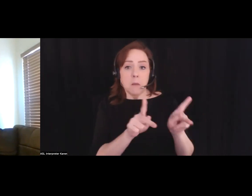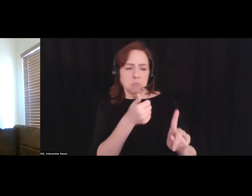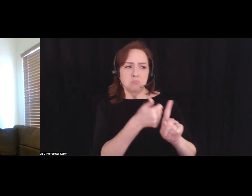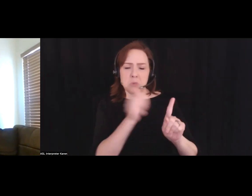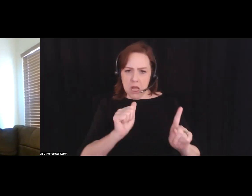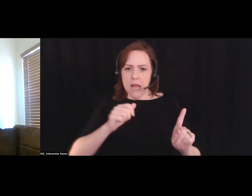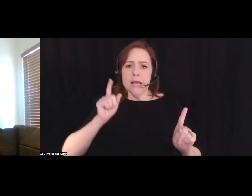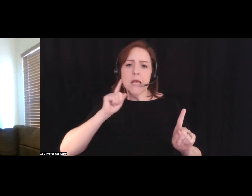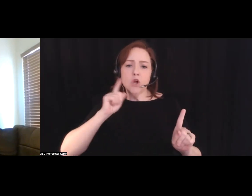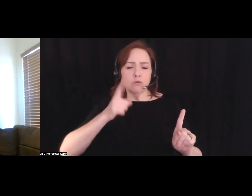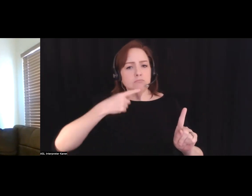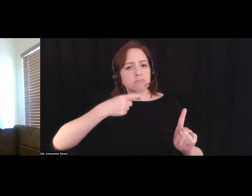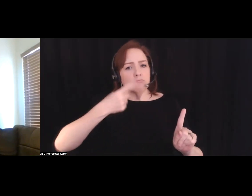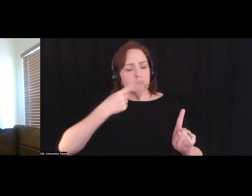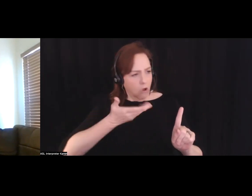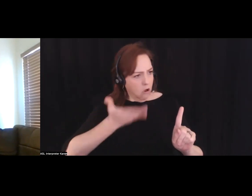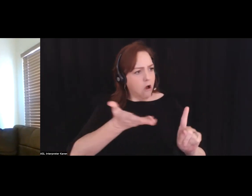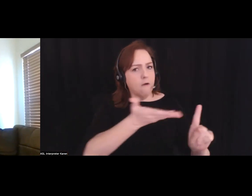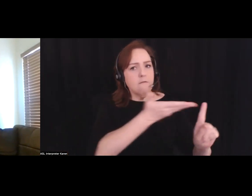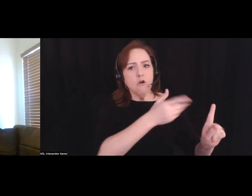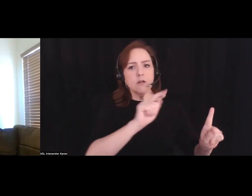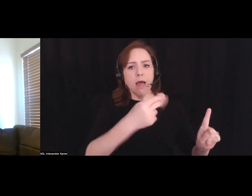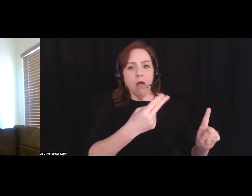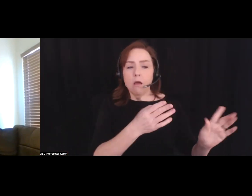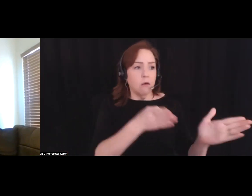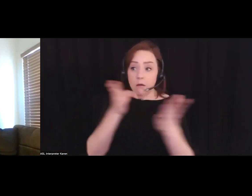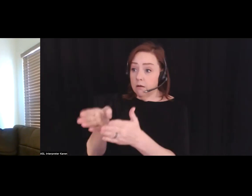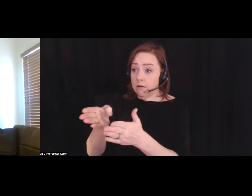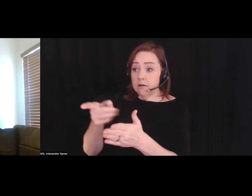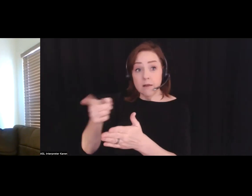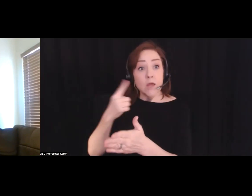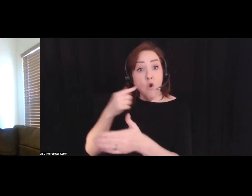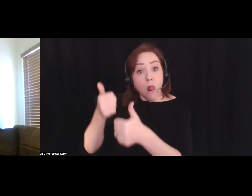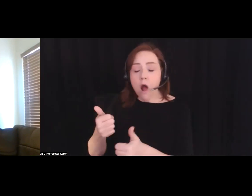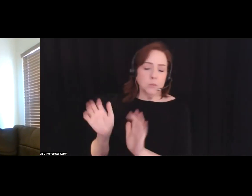it's often uh that providers won't offer that same telehealth appointment to somebody who's deaf,